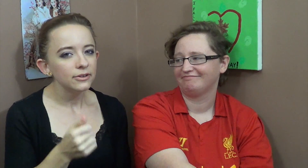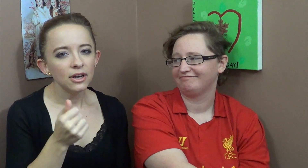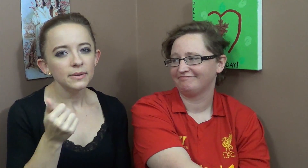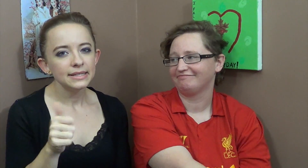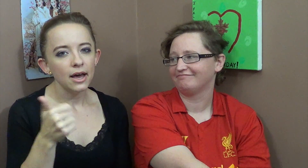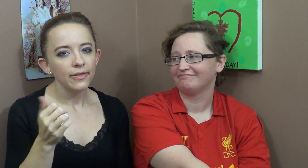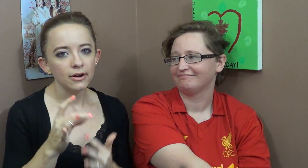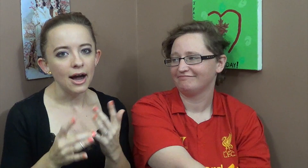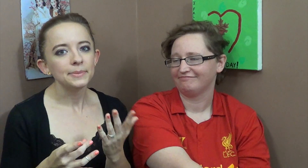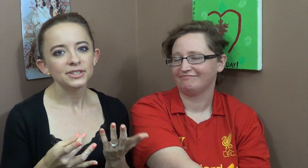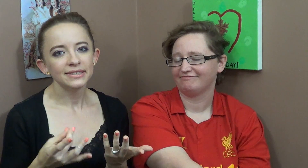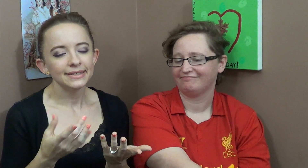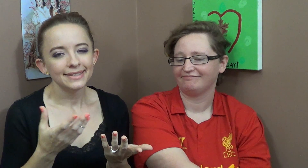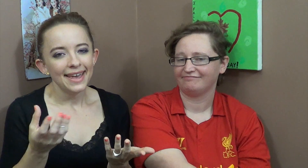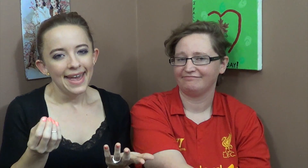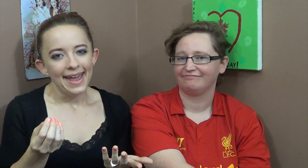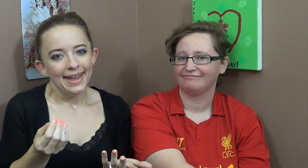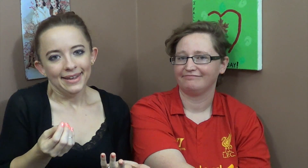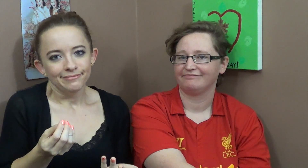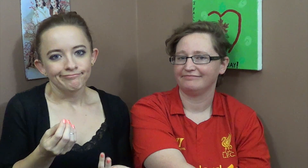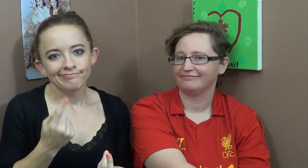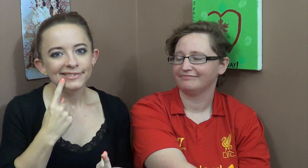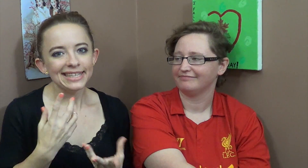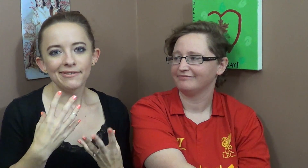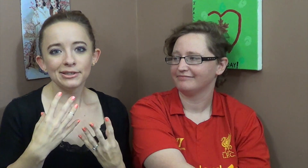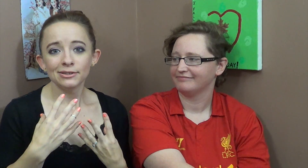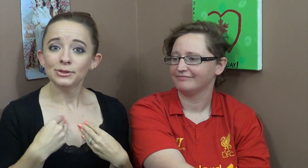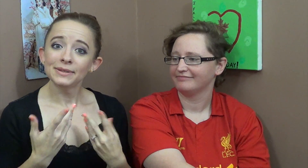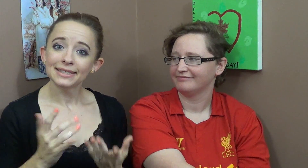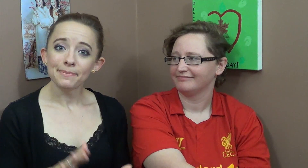Yeah there's always other options. You just have to learn to accept